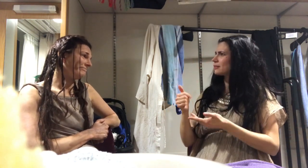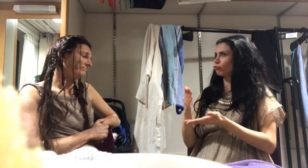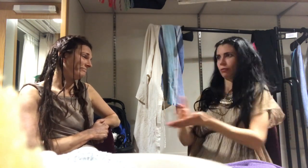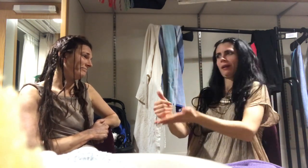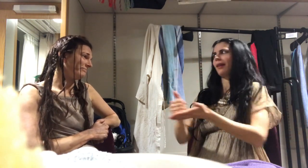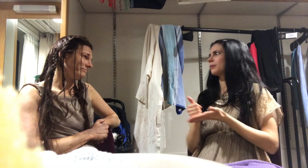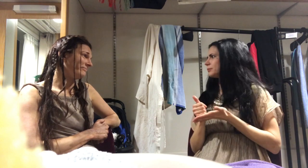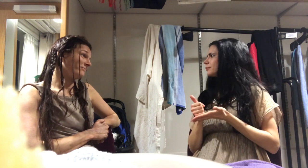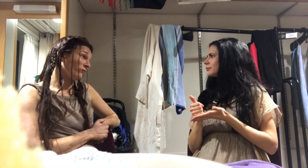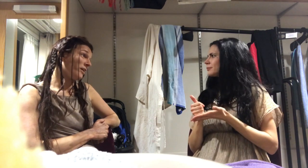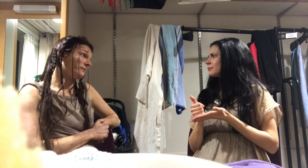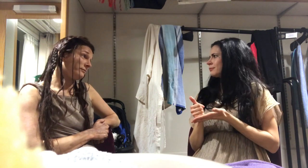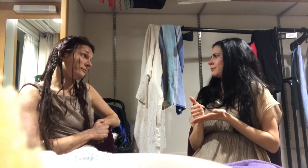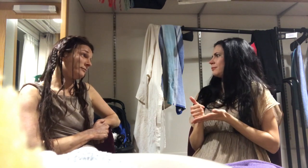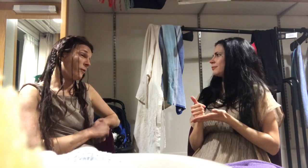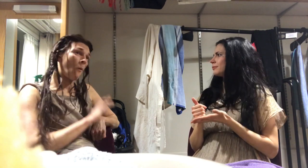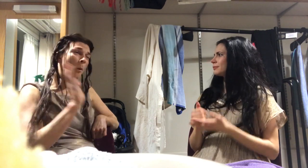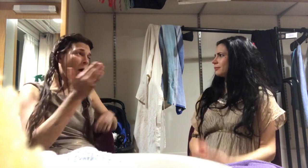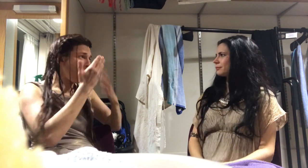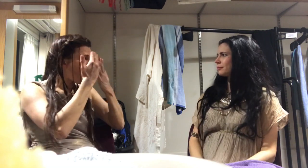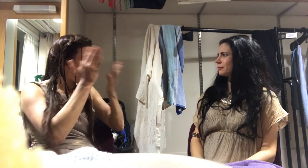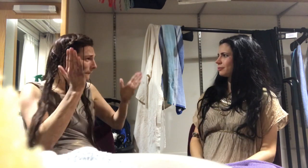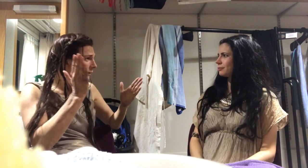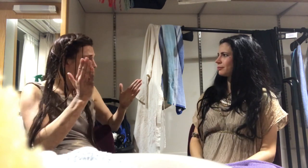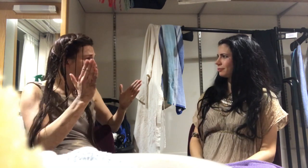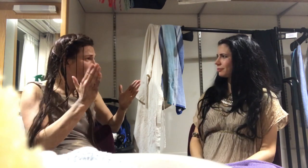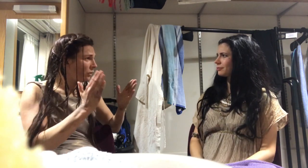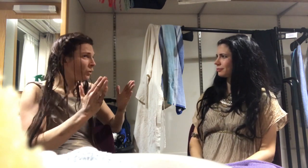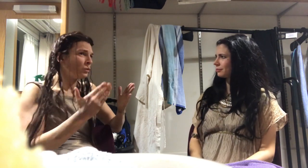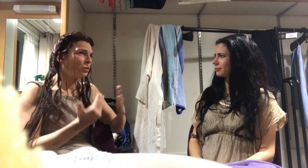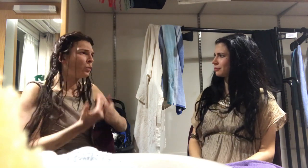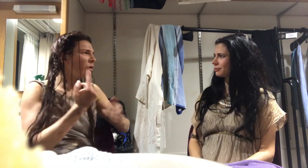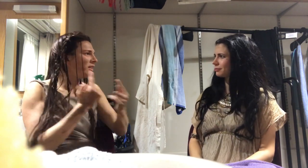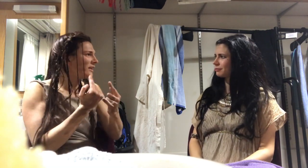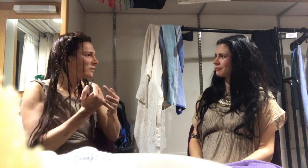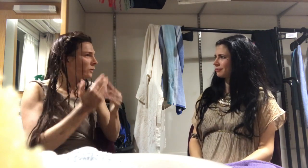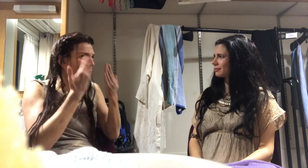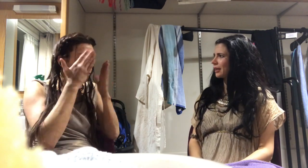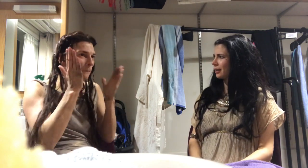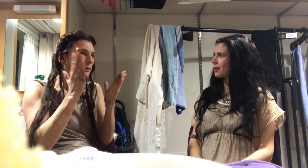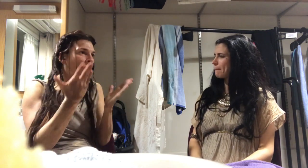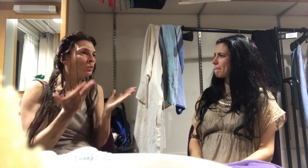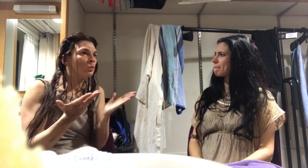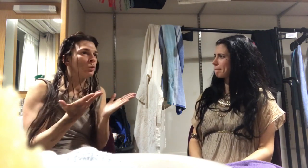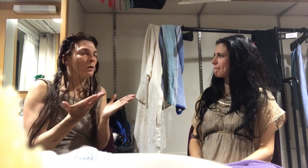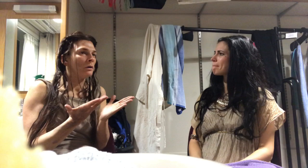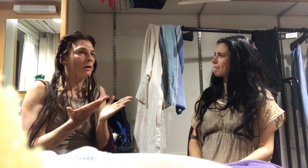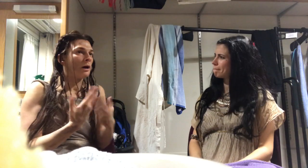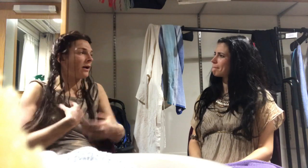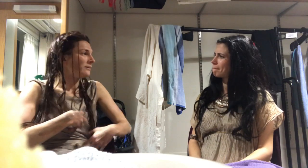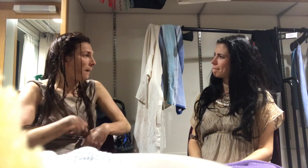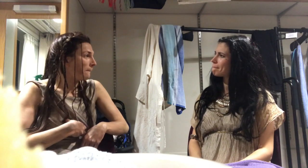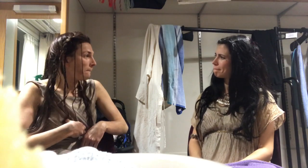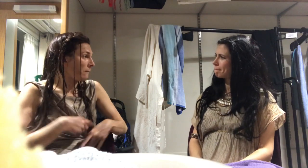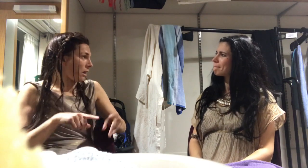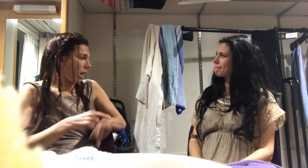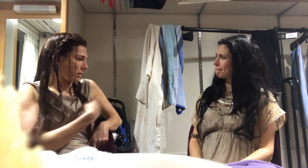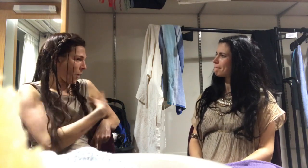It really helps!! They are all open to new things open to adapting to us and the way we work